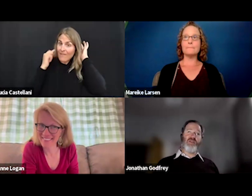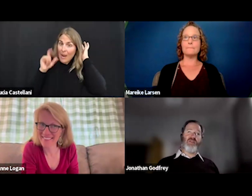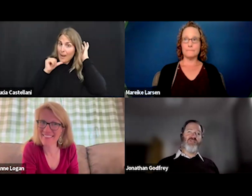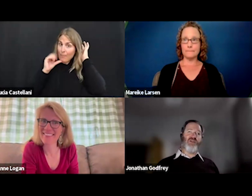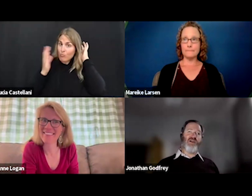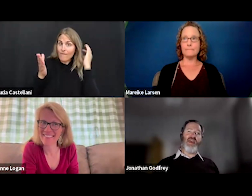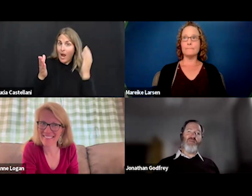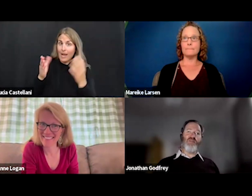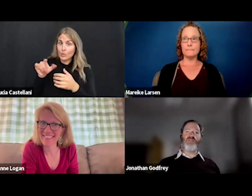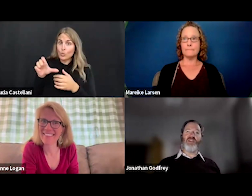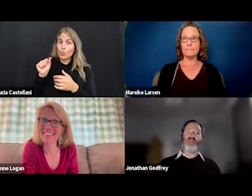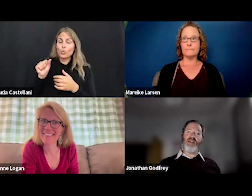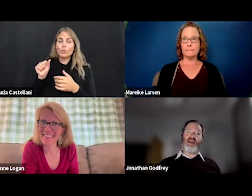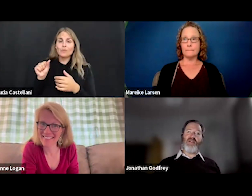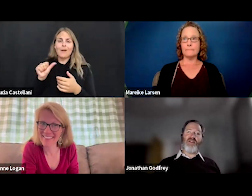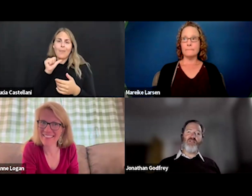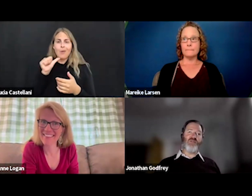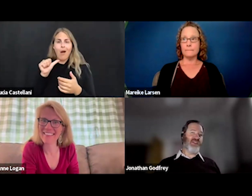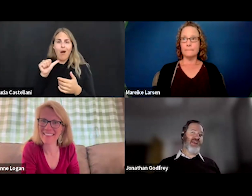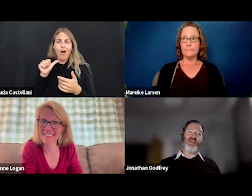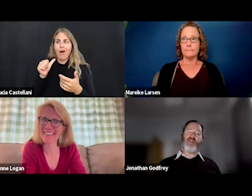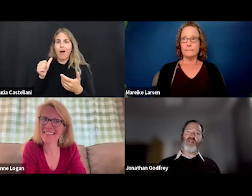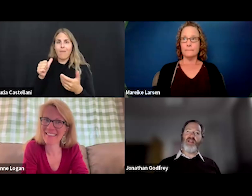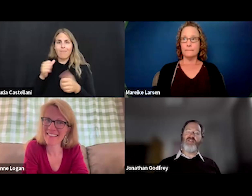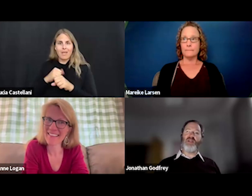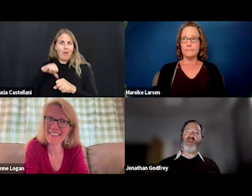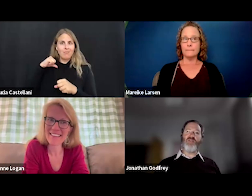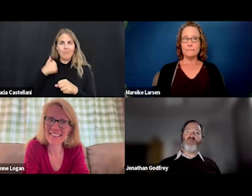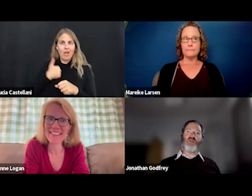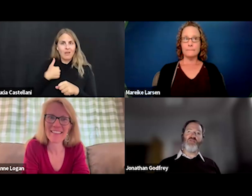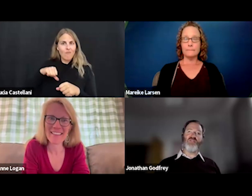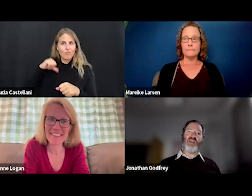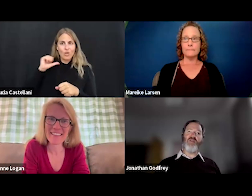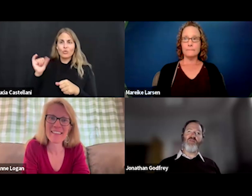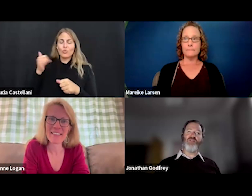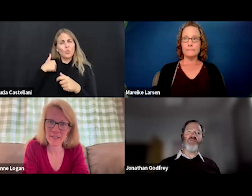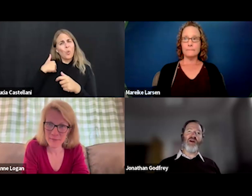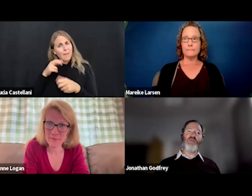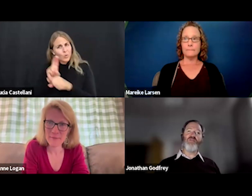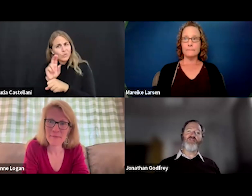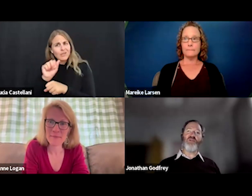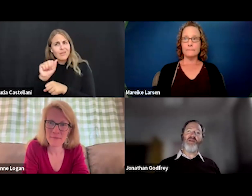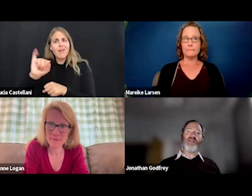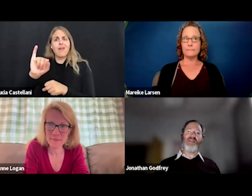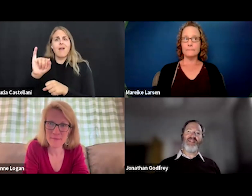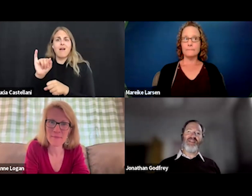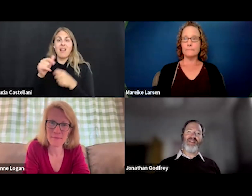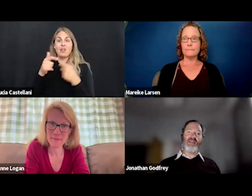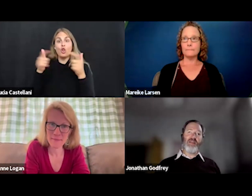So am using AI tools and the large language models to help me do my own job.